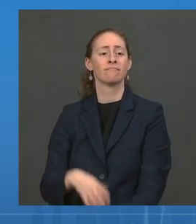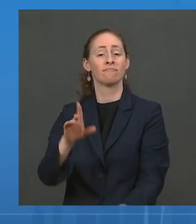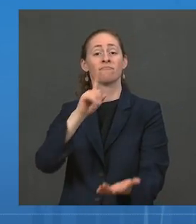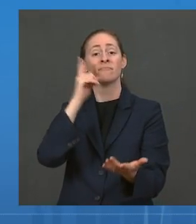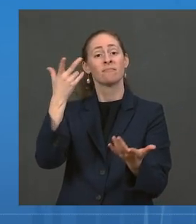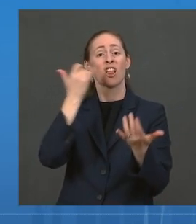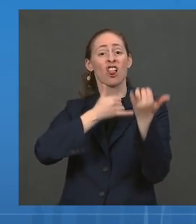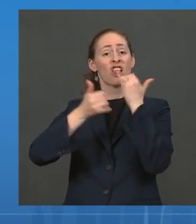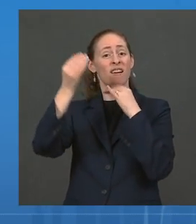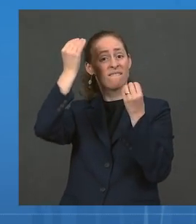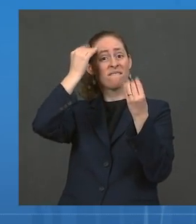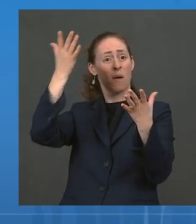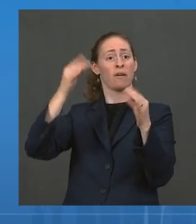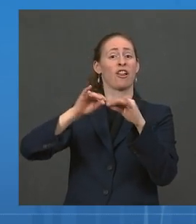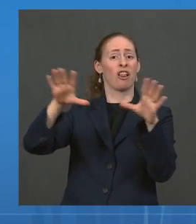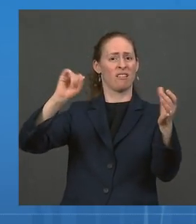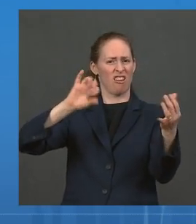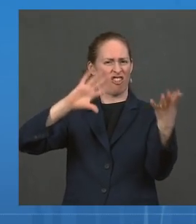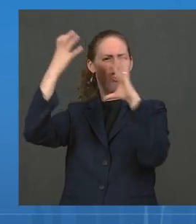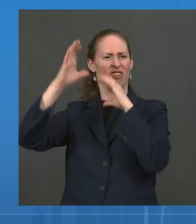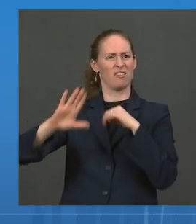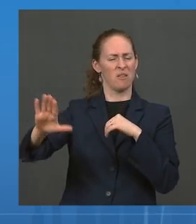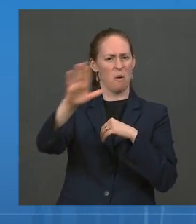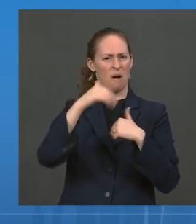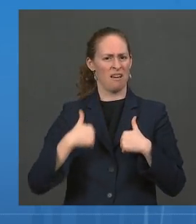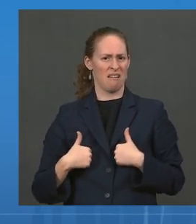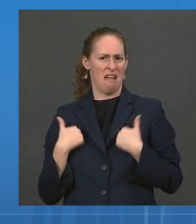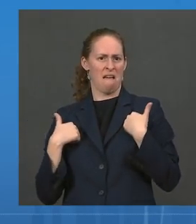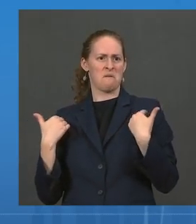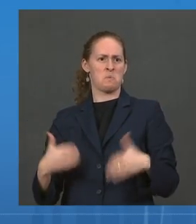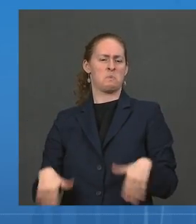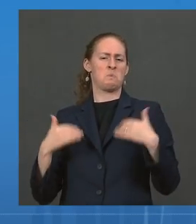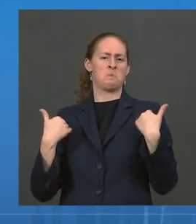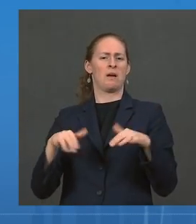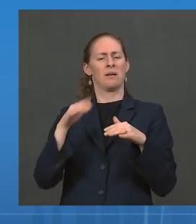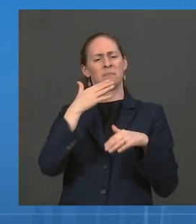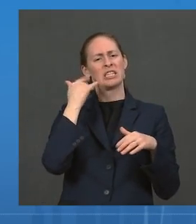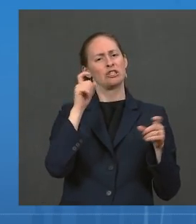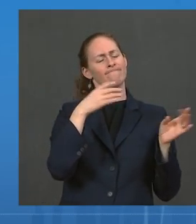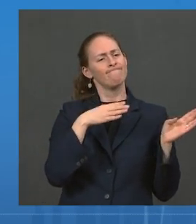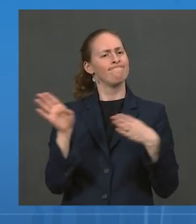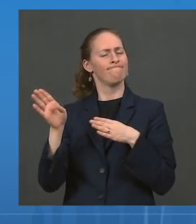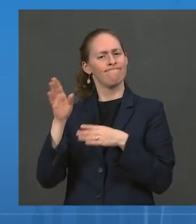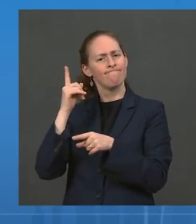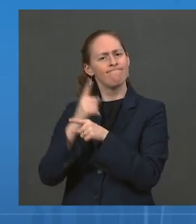about our health based on facts and science. This toolkit one more step we are taking